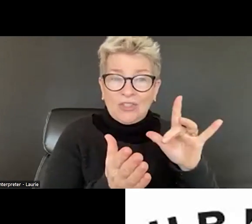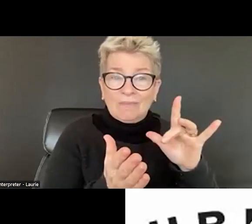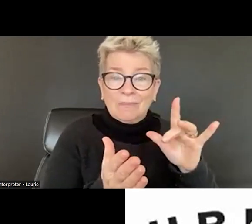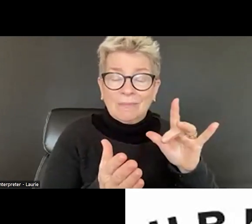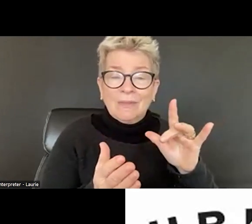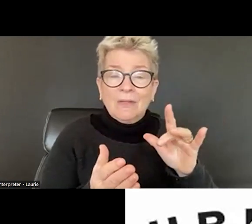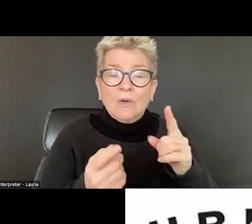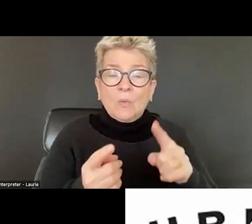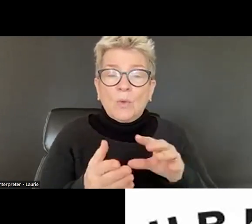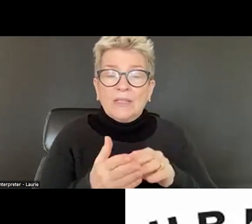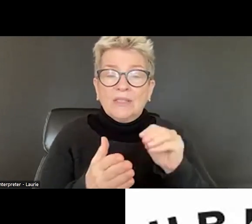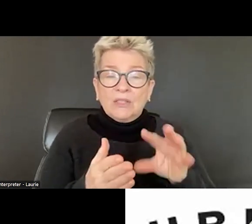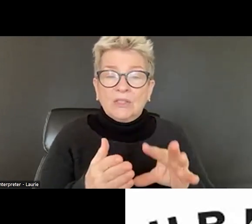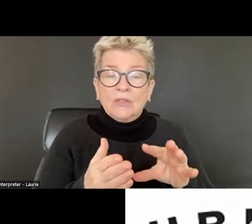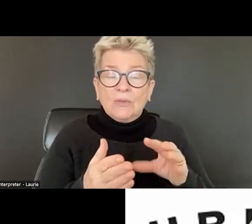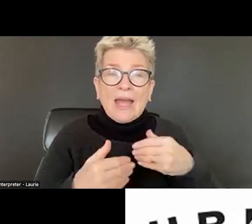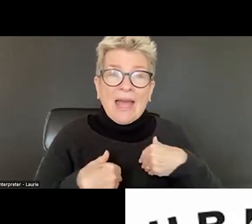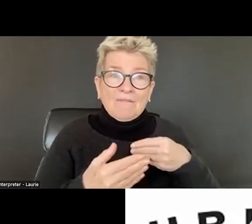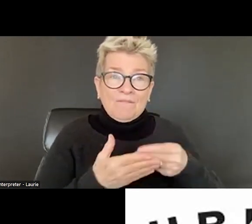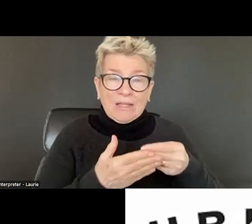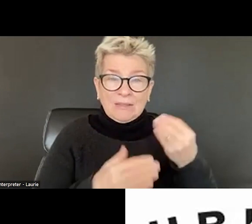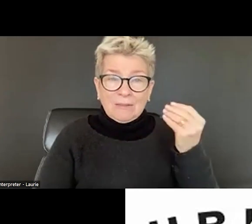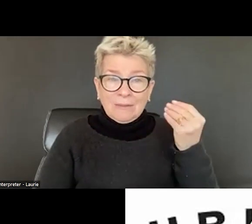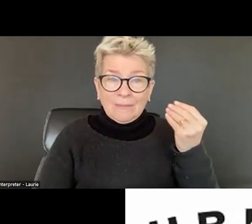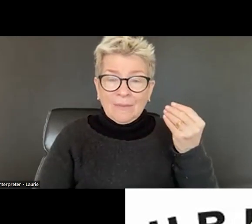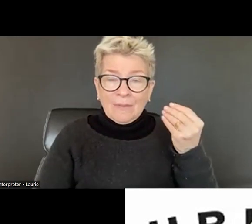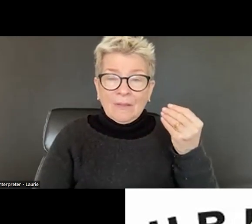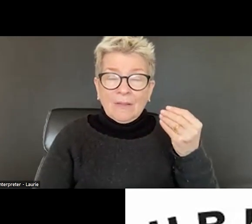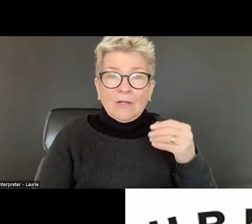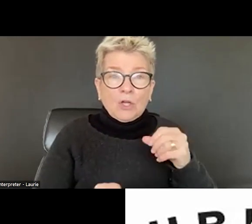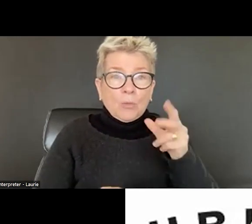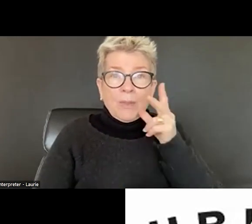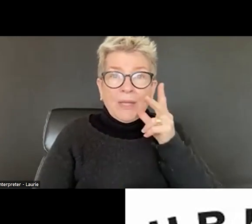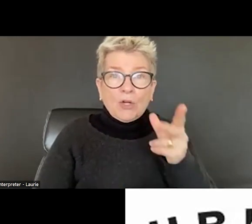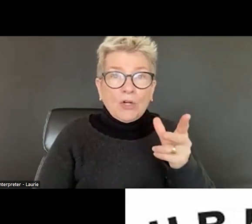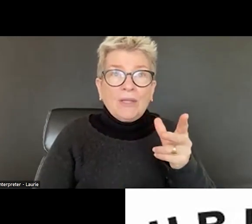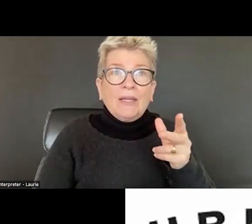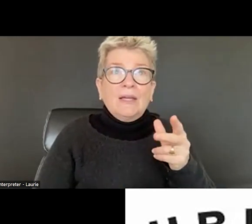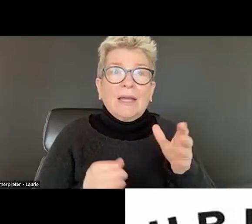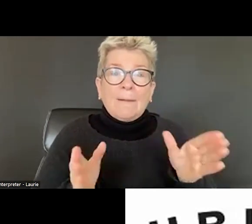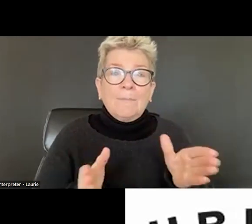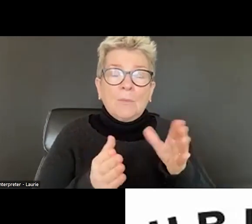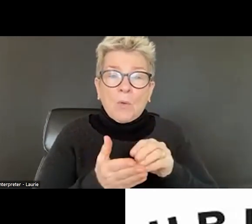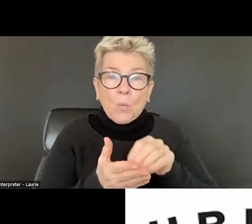start having funds right which could be a very early age it can promote wealth accumulation that